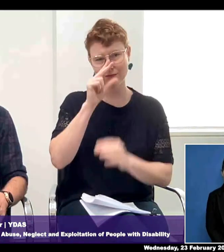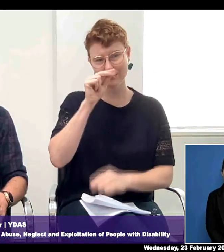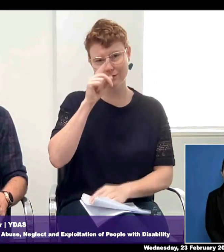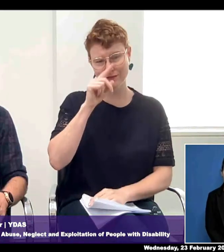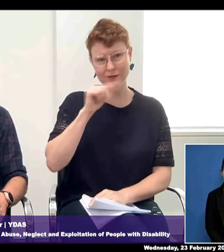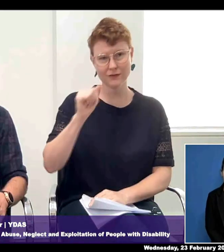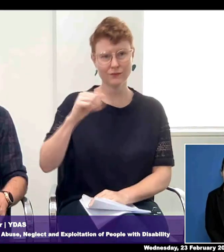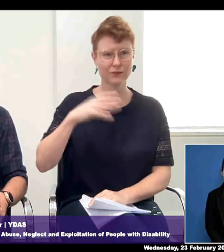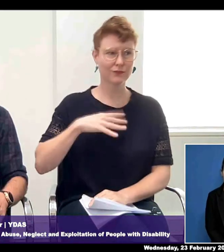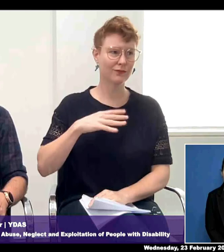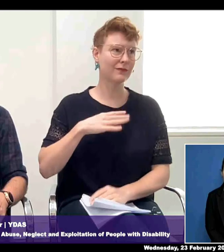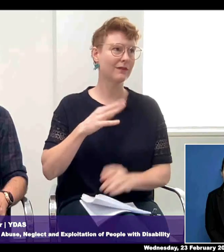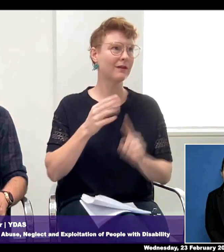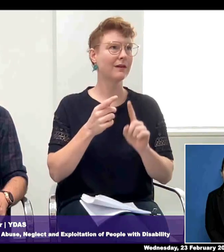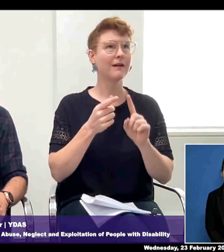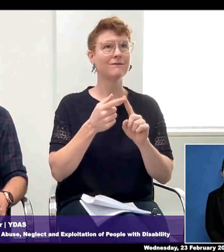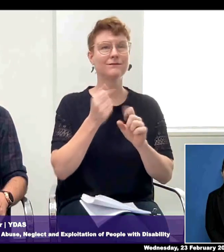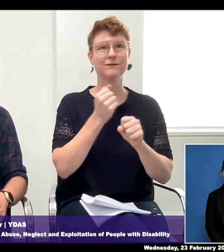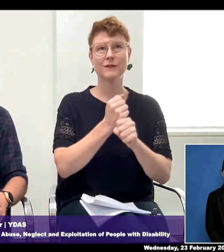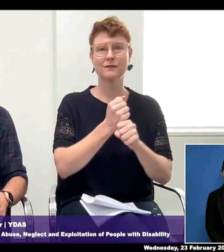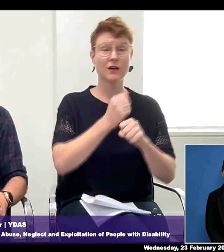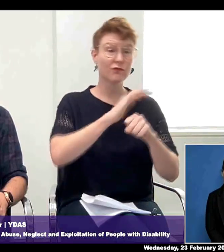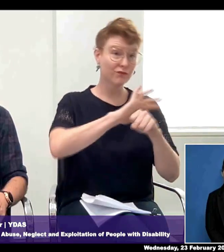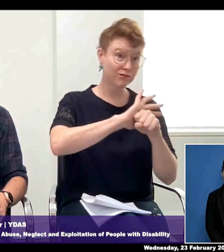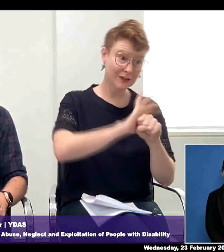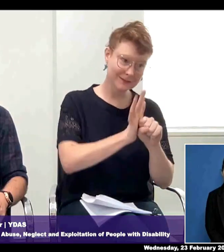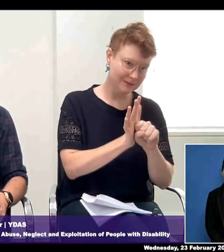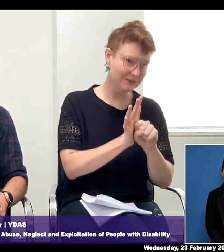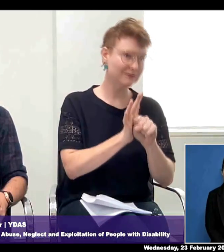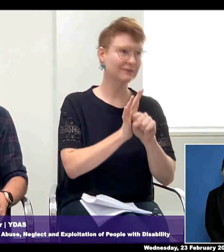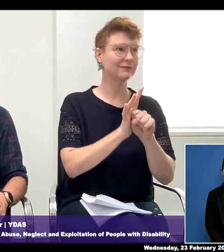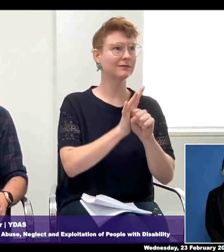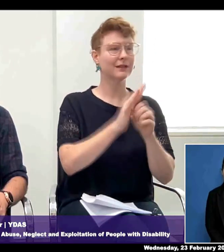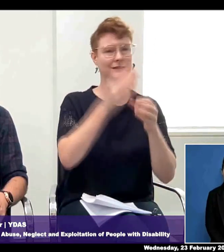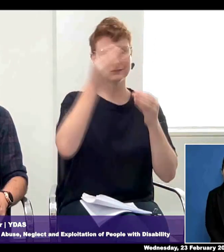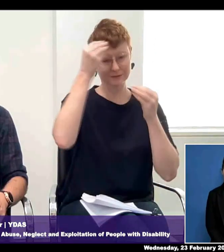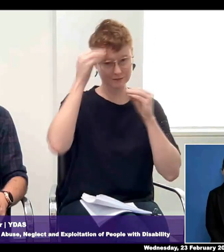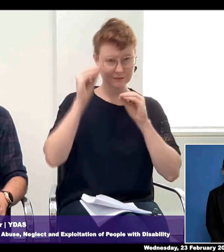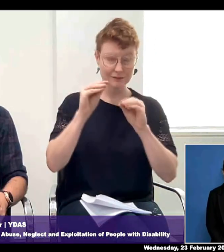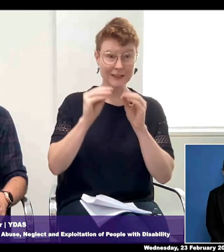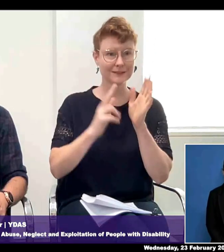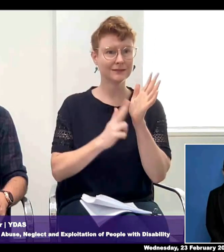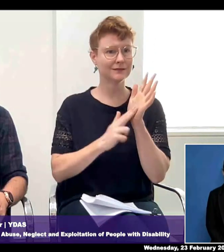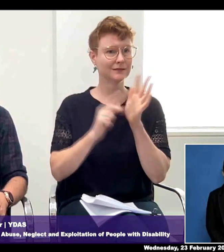that are relevant to disabled young people and their needs, for example, COVID-19,